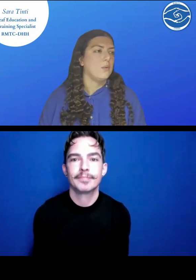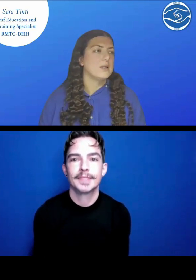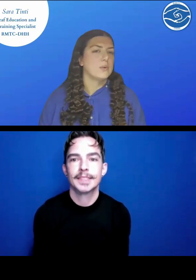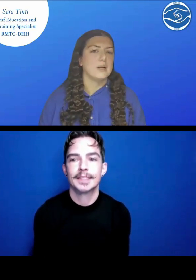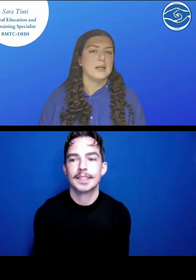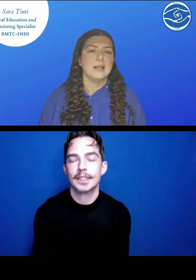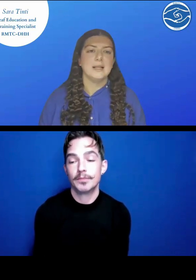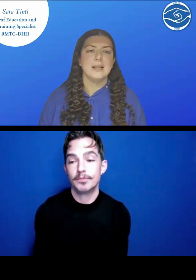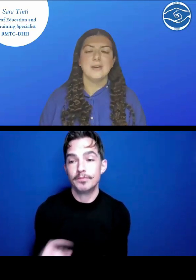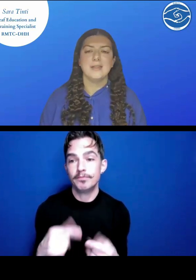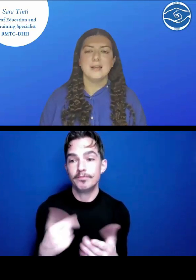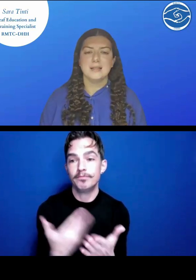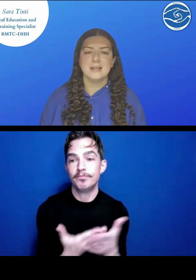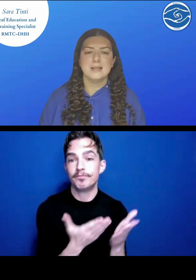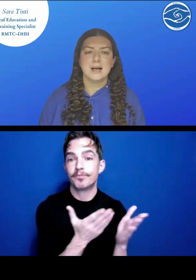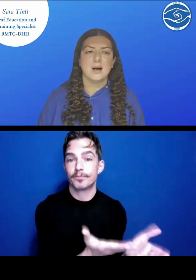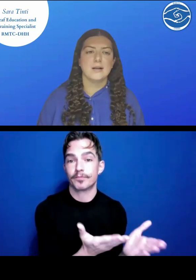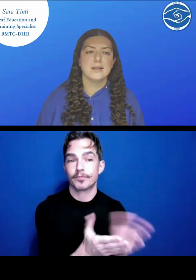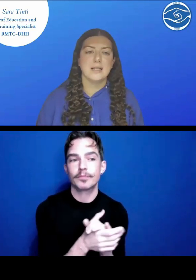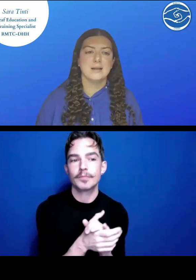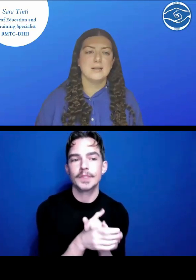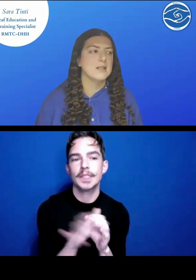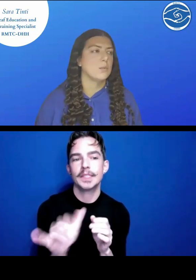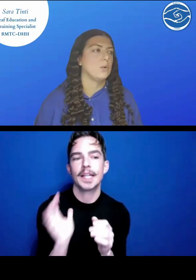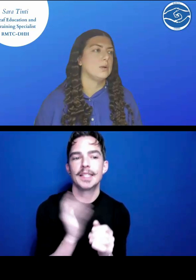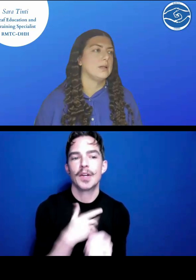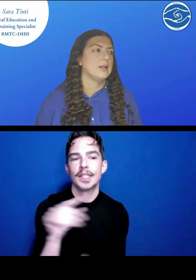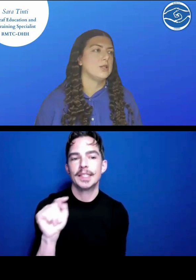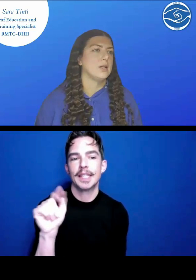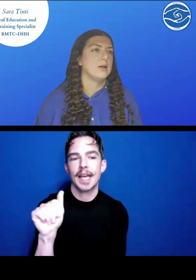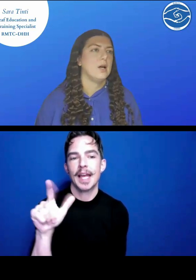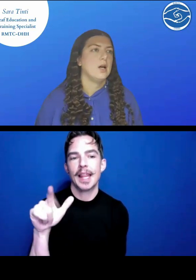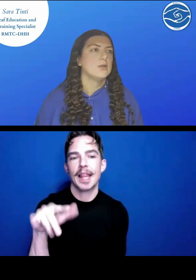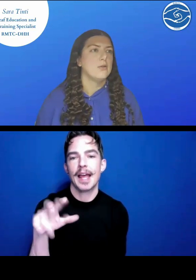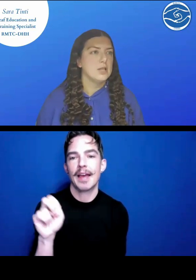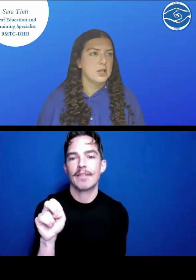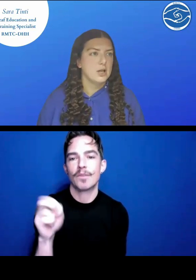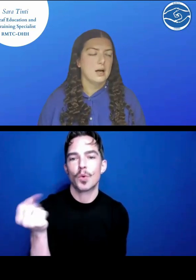And once we're in here, this is our TA-Live! that we're holding this year. So, this year,